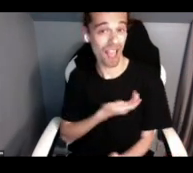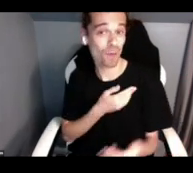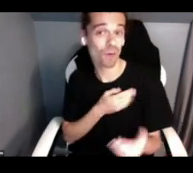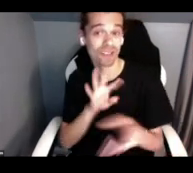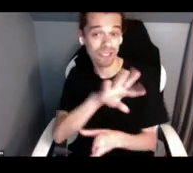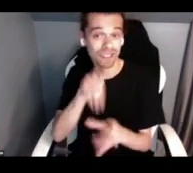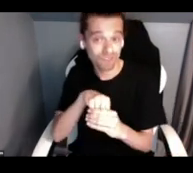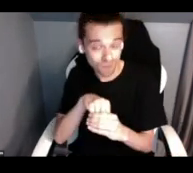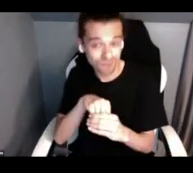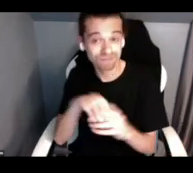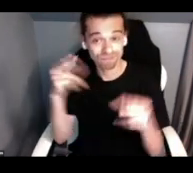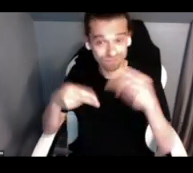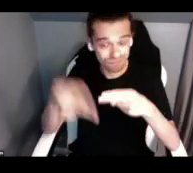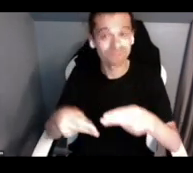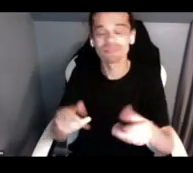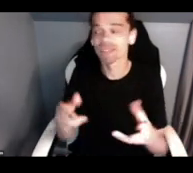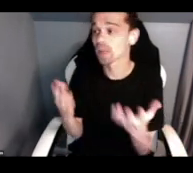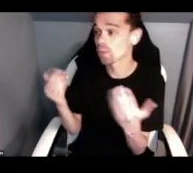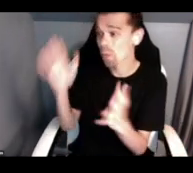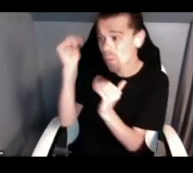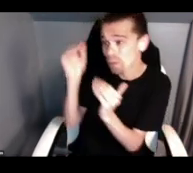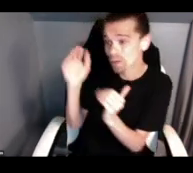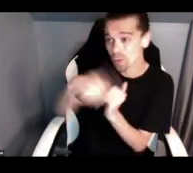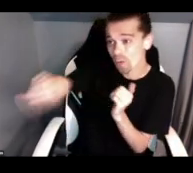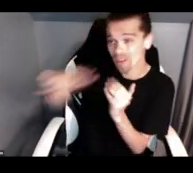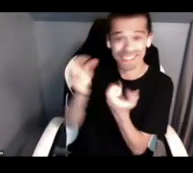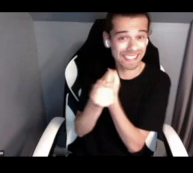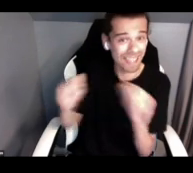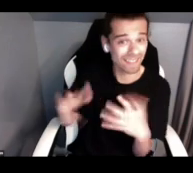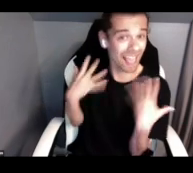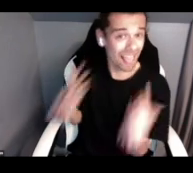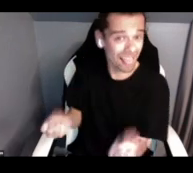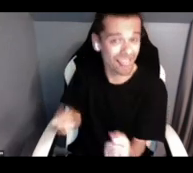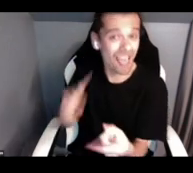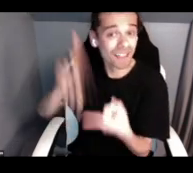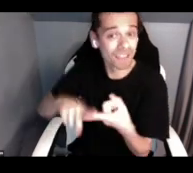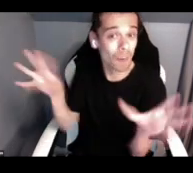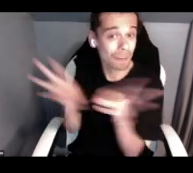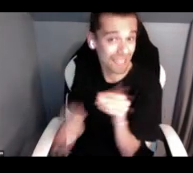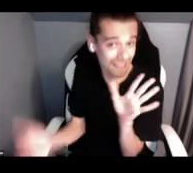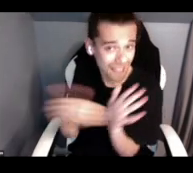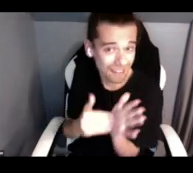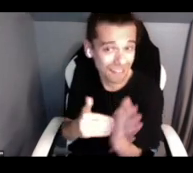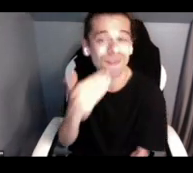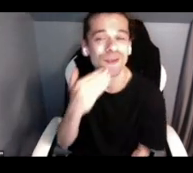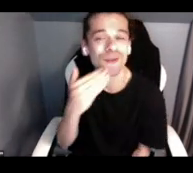safe and healthy until we meet again. Thank you. Bye bye.